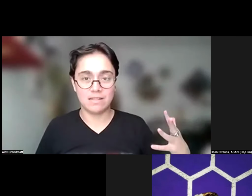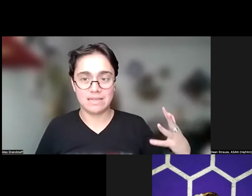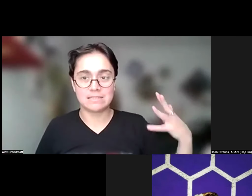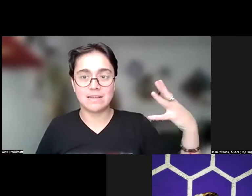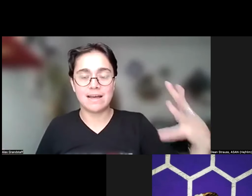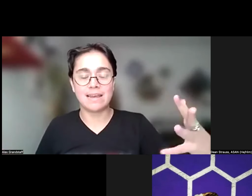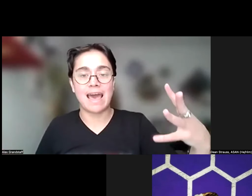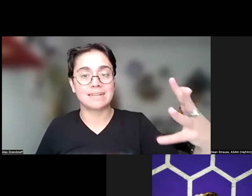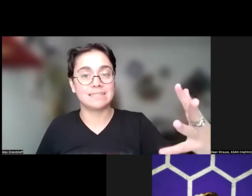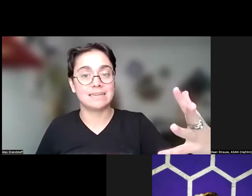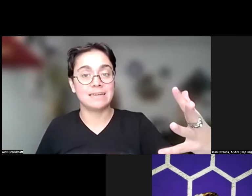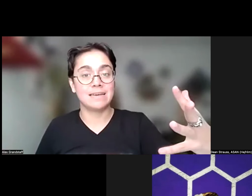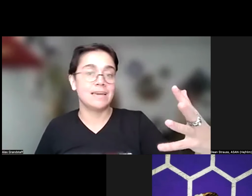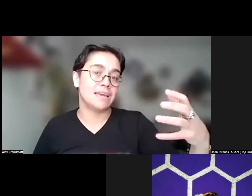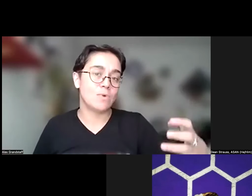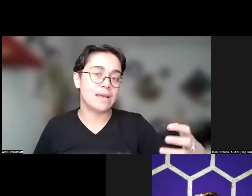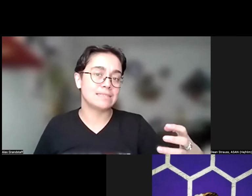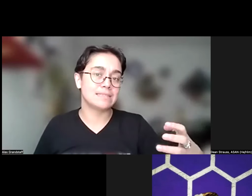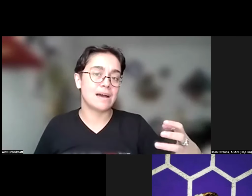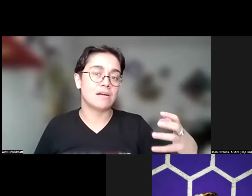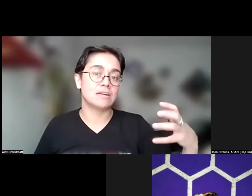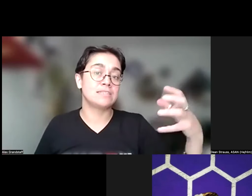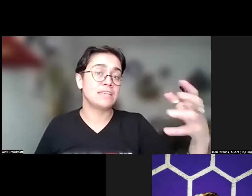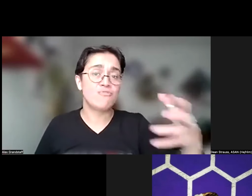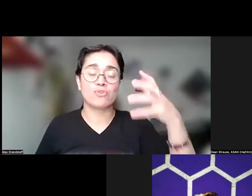I think anything that can be resistance to a power or authority that